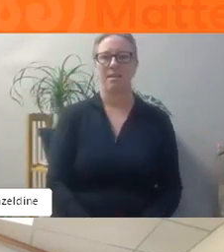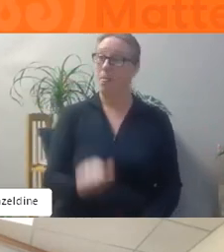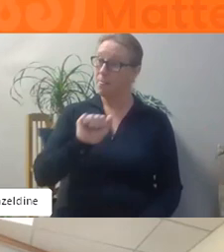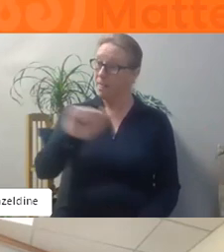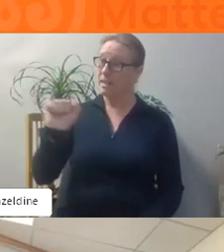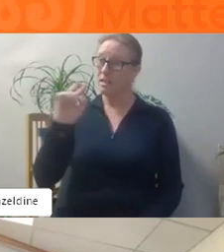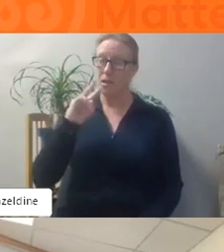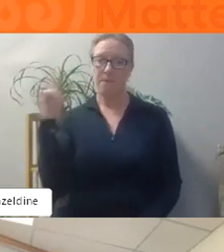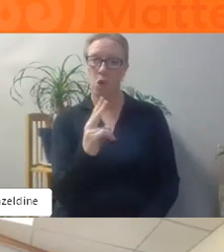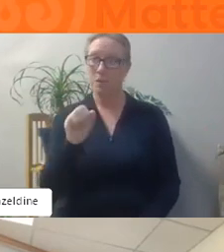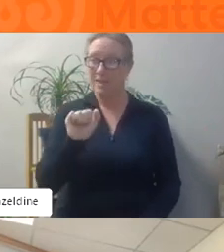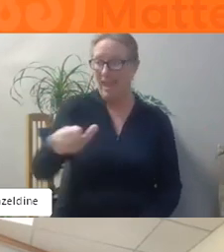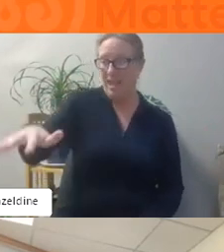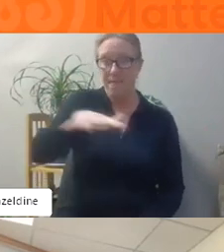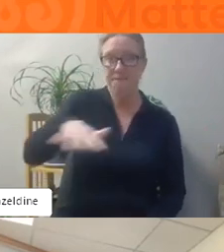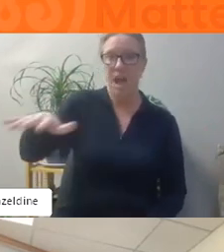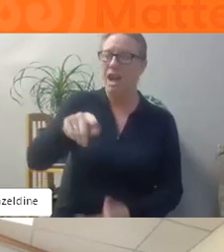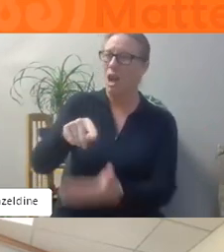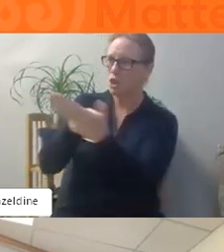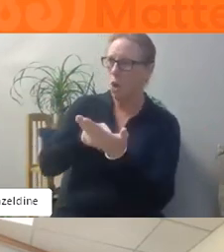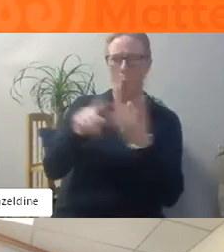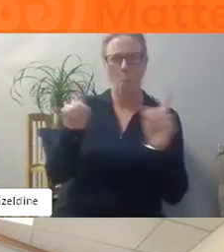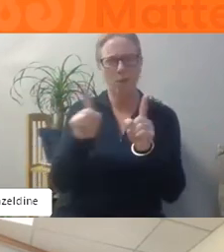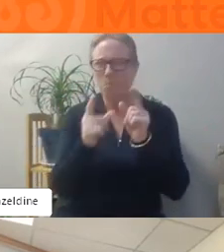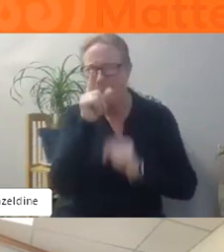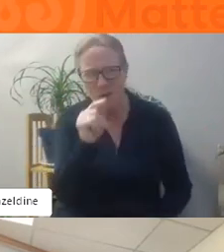and their whānau show us what is possible and we must now embrace